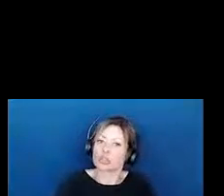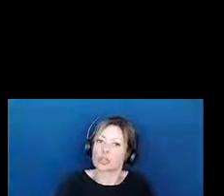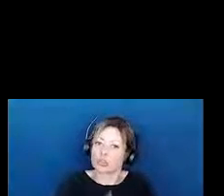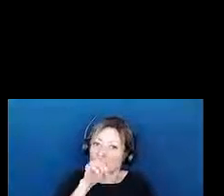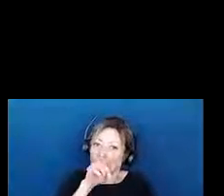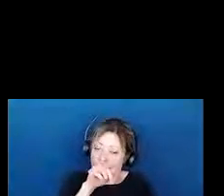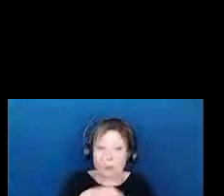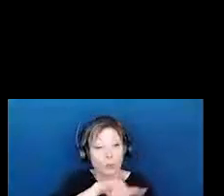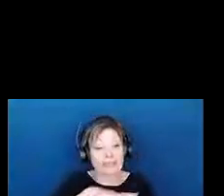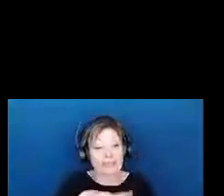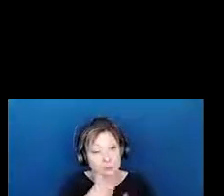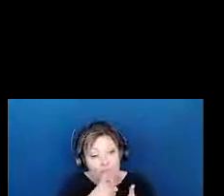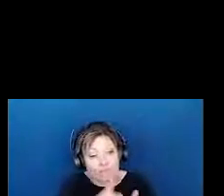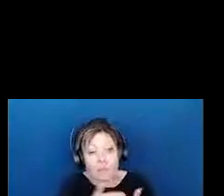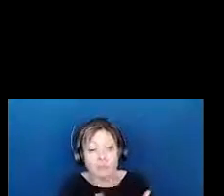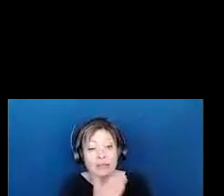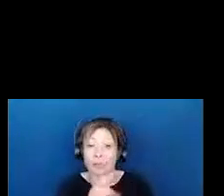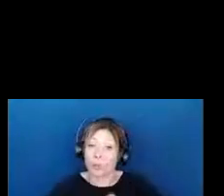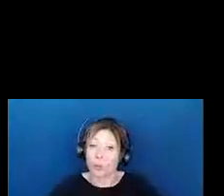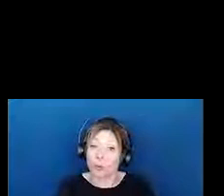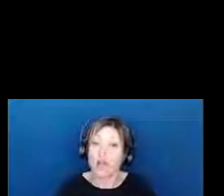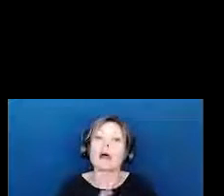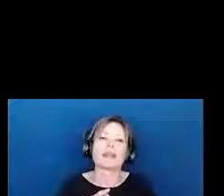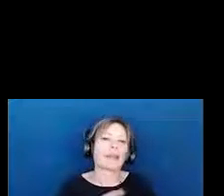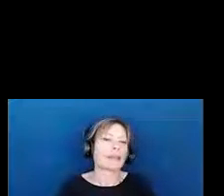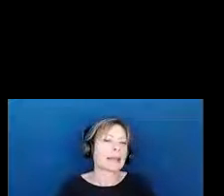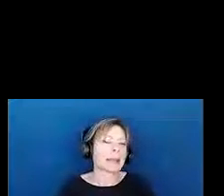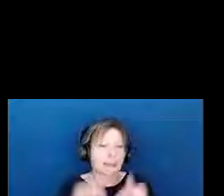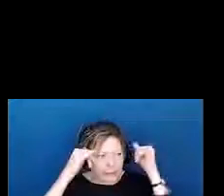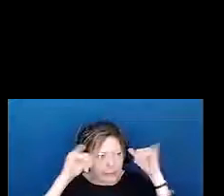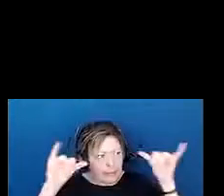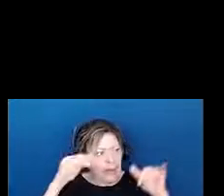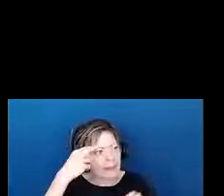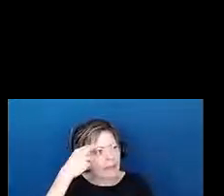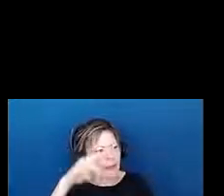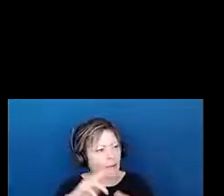heath I believe they have Longhorn cattle um and what's really good about cattle is that they move